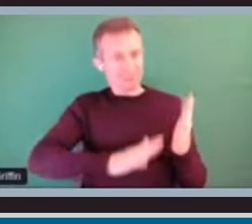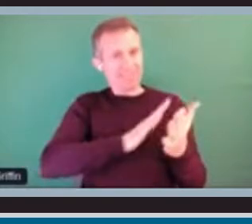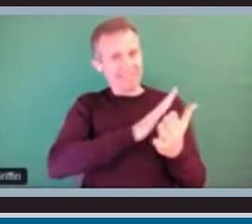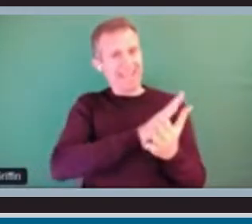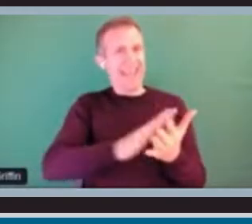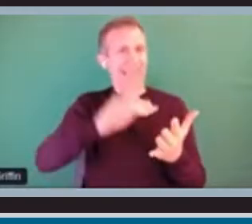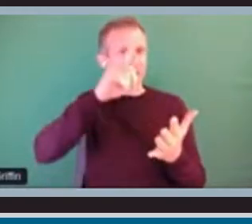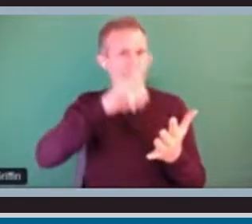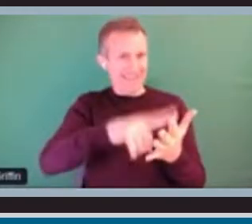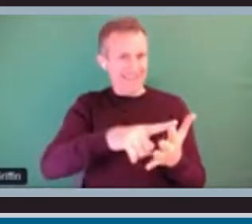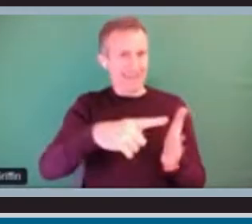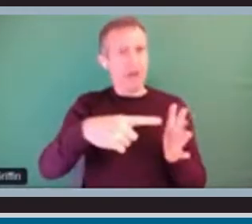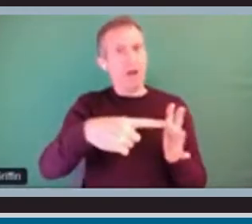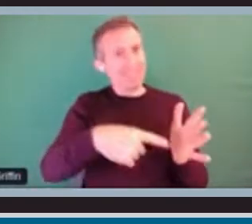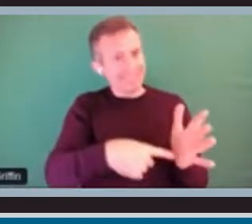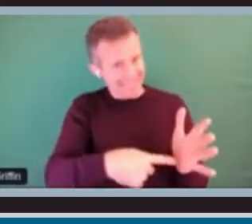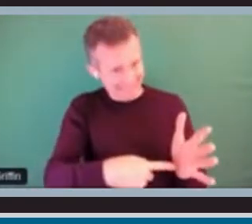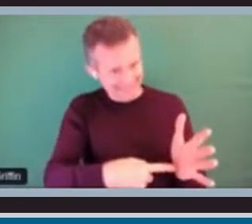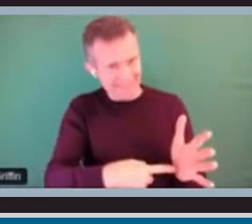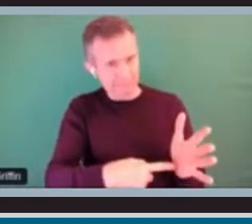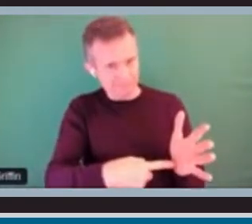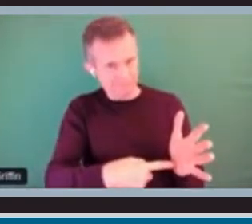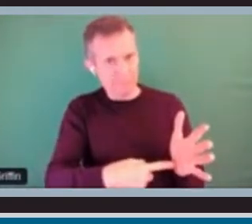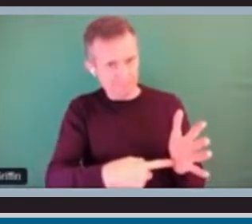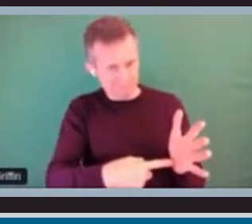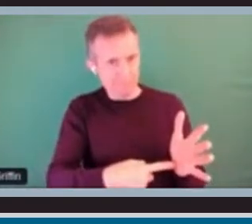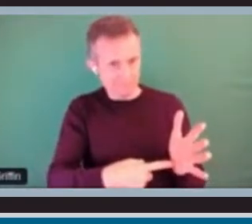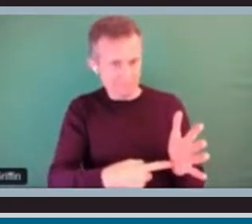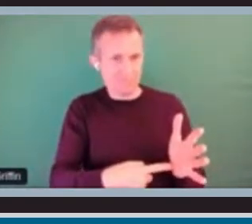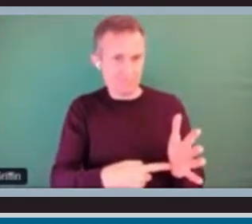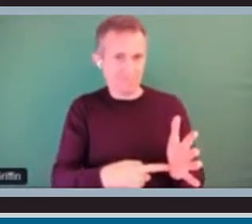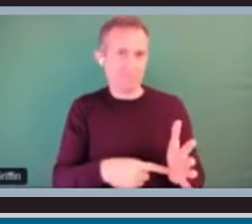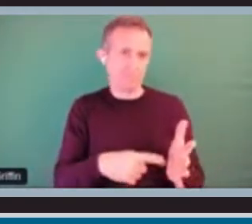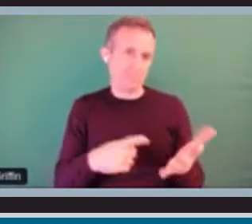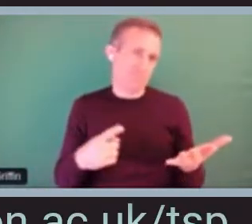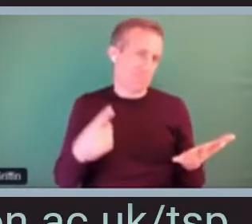but to a greater or lesser extent, everything I cover today is likely to be useful for any organisation.